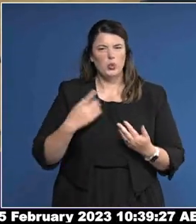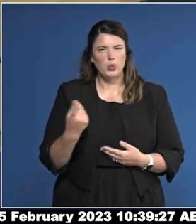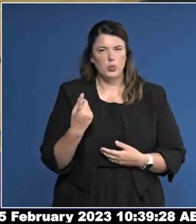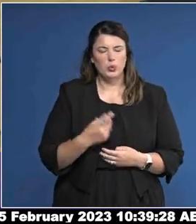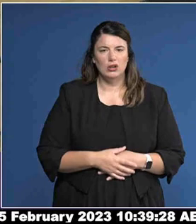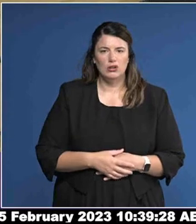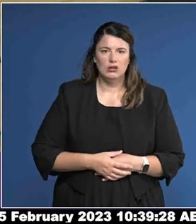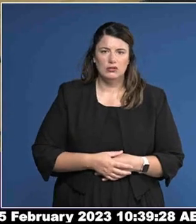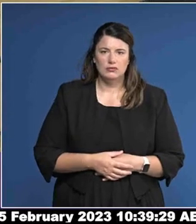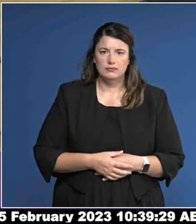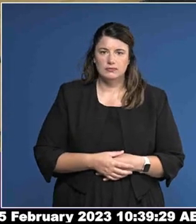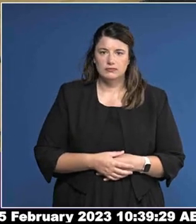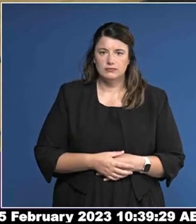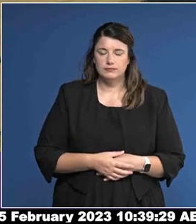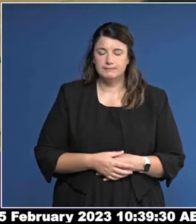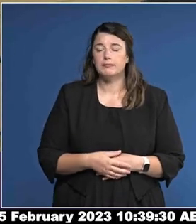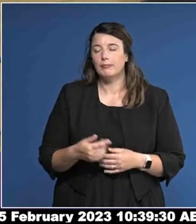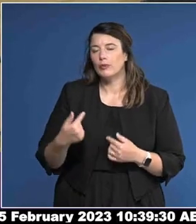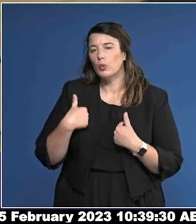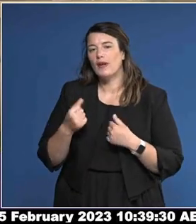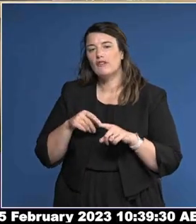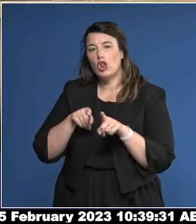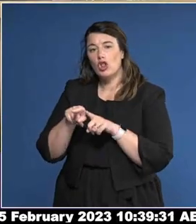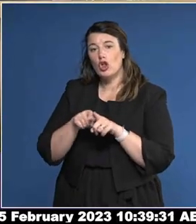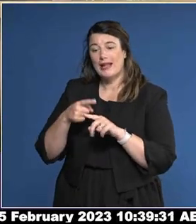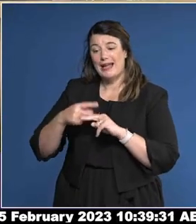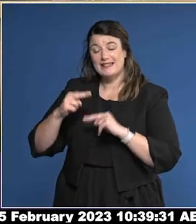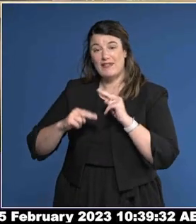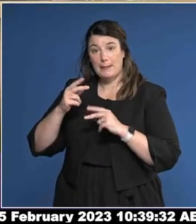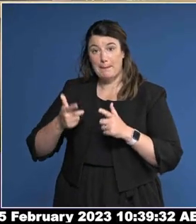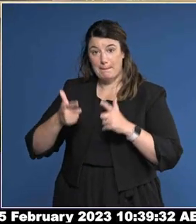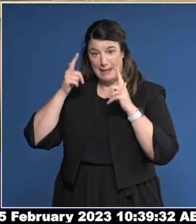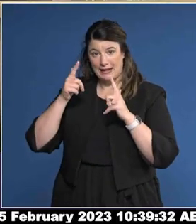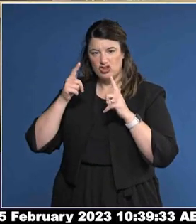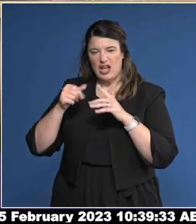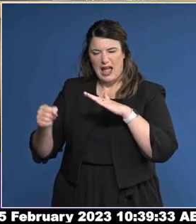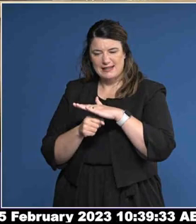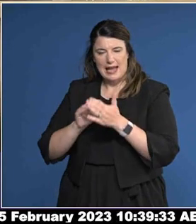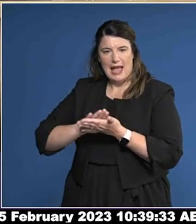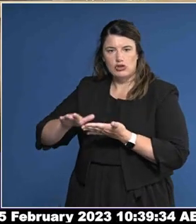At Araluen? MS CATTACH: Yes, we have a learning and development manager that sits underneath our People and Culture team. And at Afford?